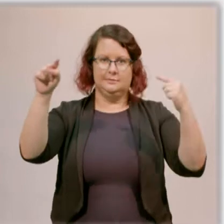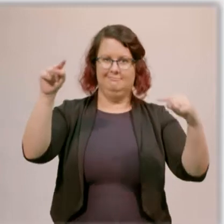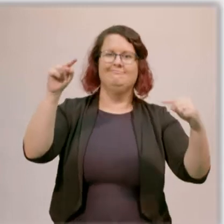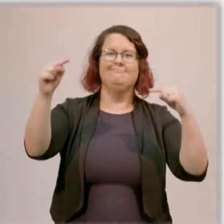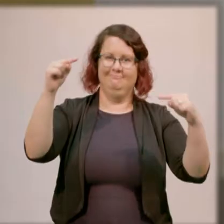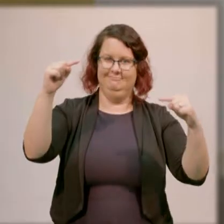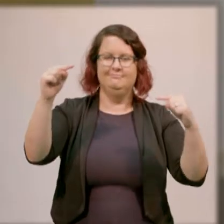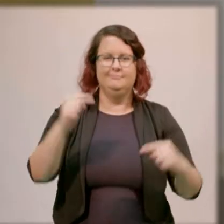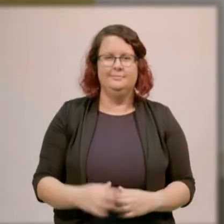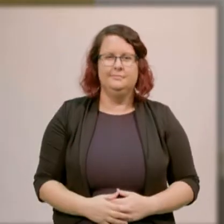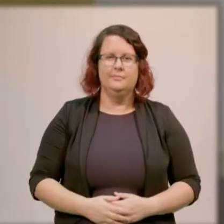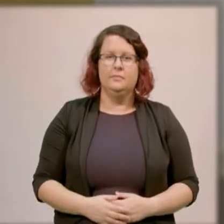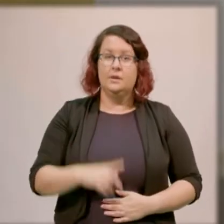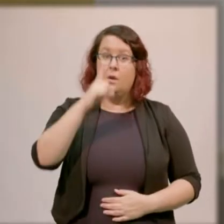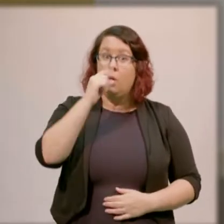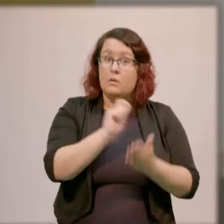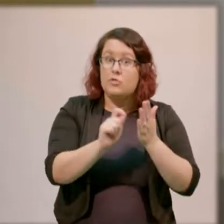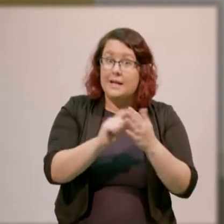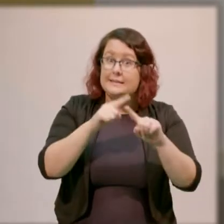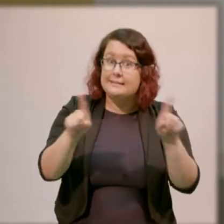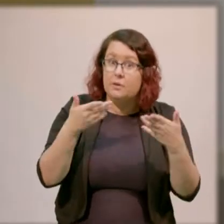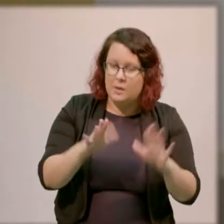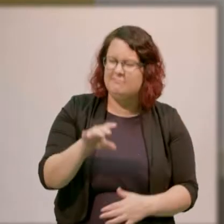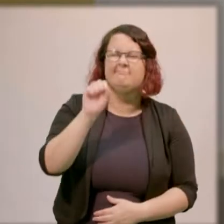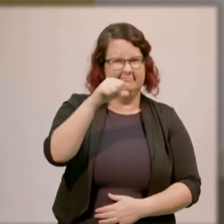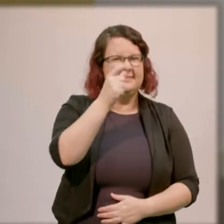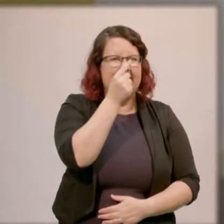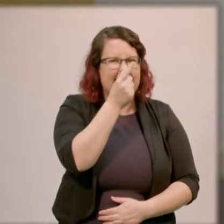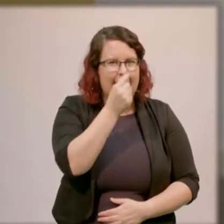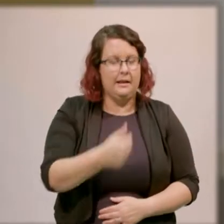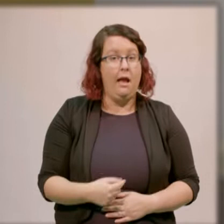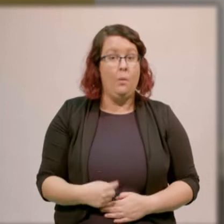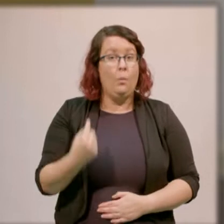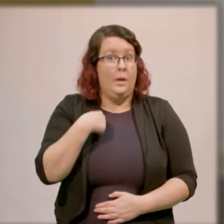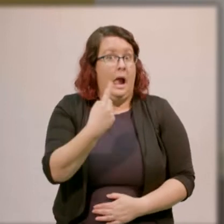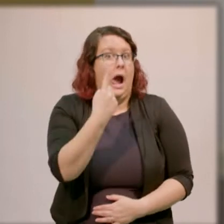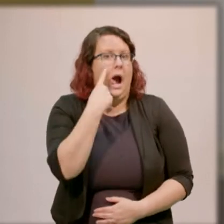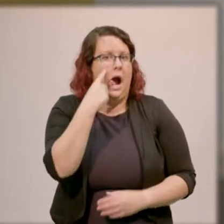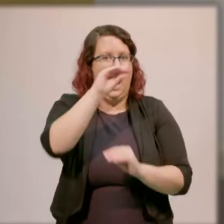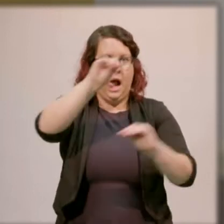Are there other ways to write this answer? Yes, and we can experiment with it.